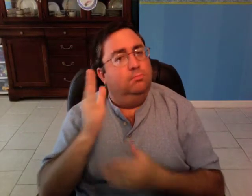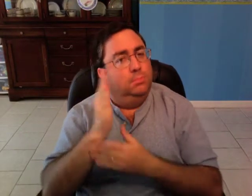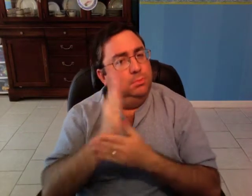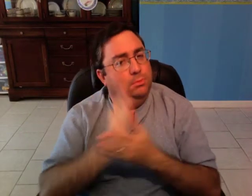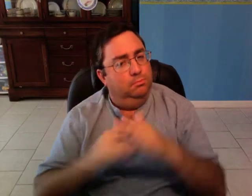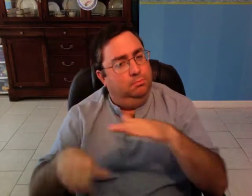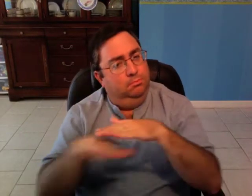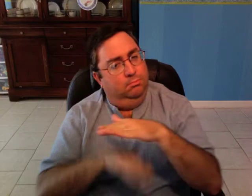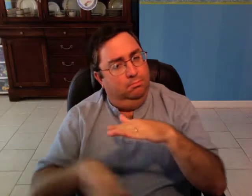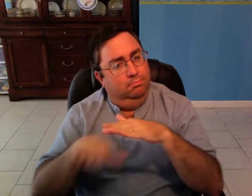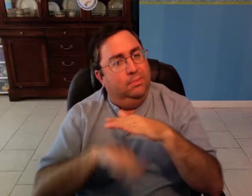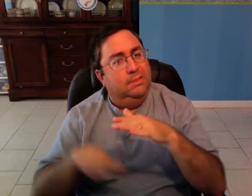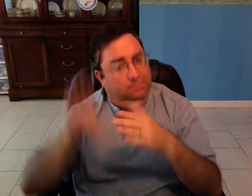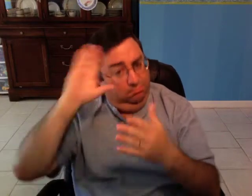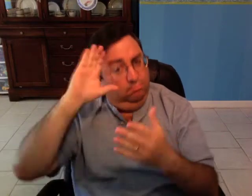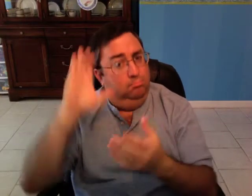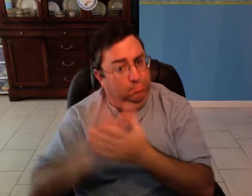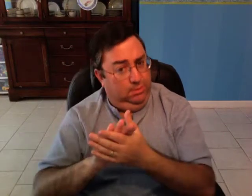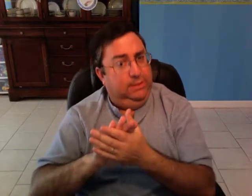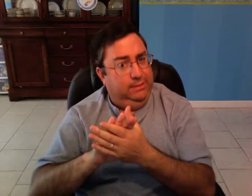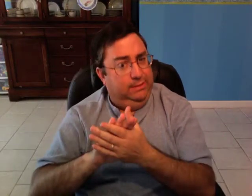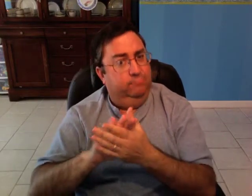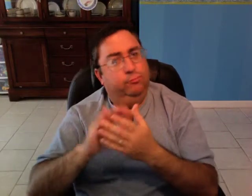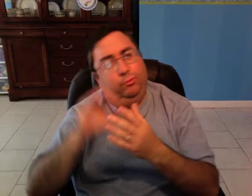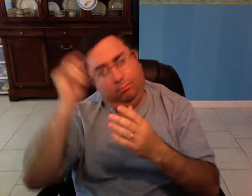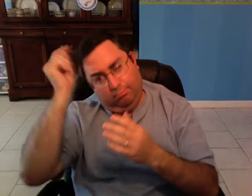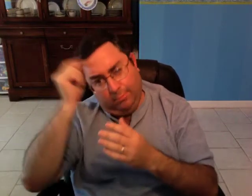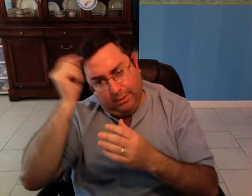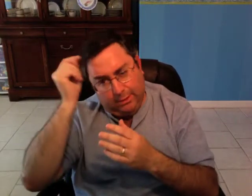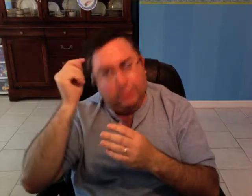I've told you of some basic theories regarding culture.